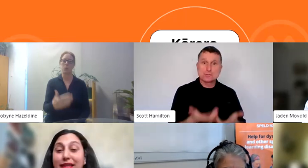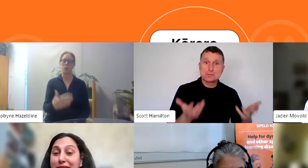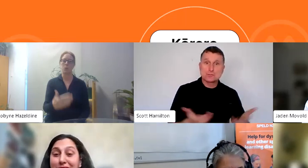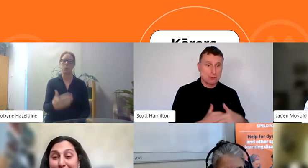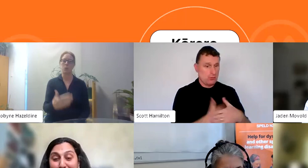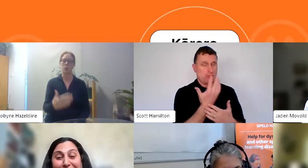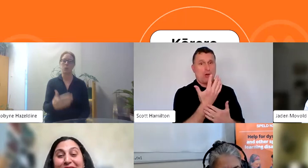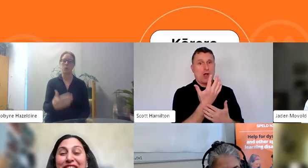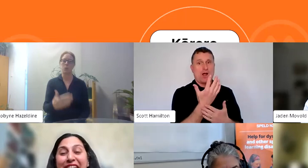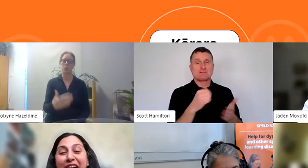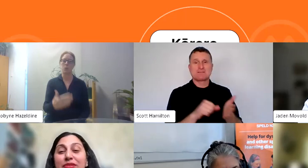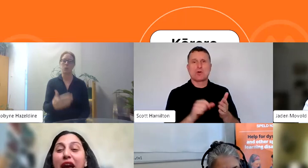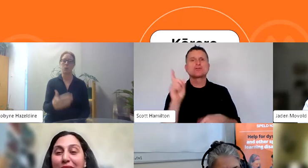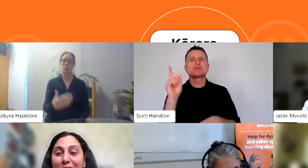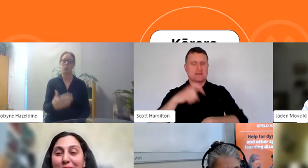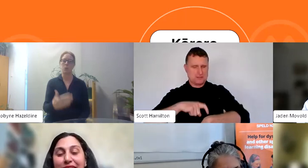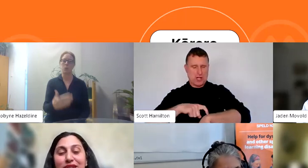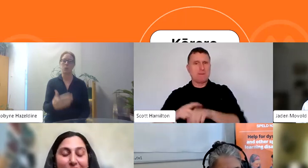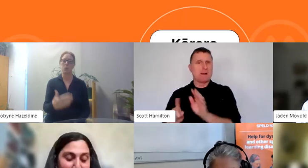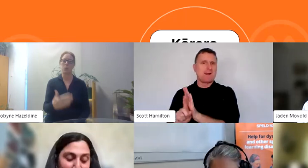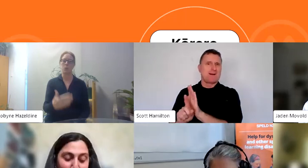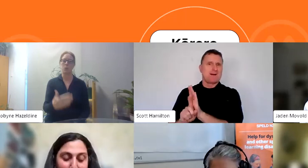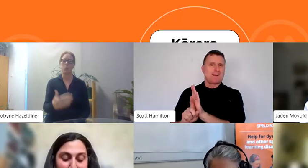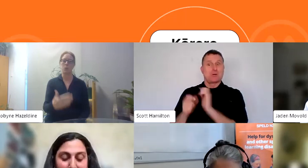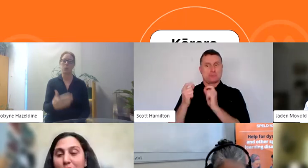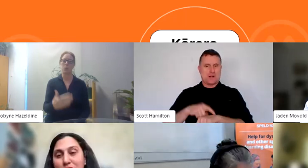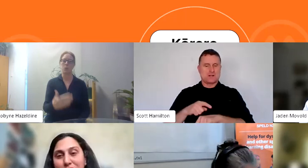my timer going off. So how do we actually ensure the inclusion for